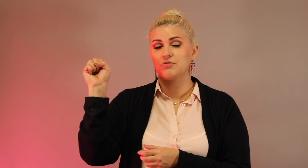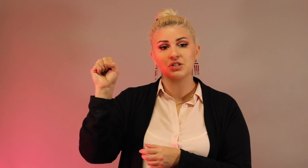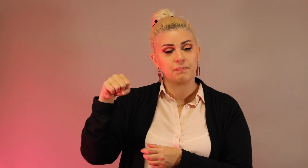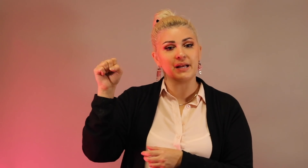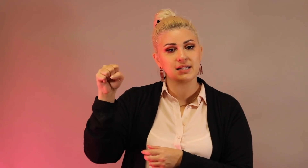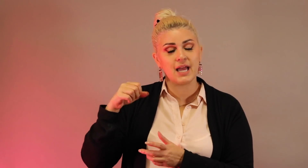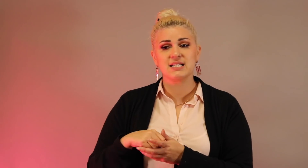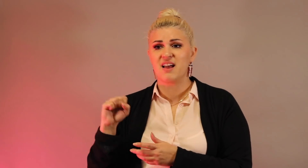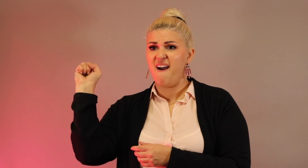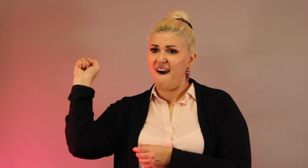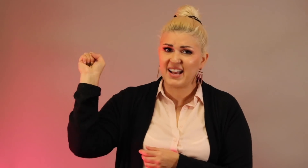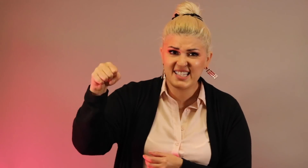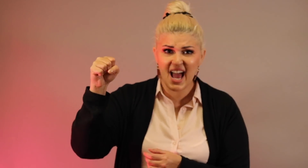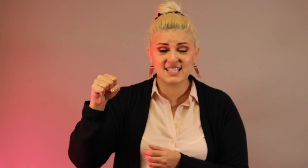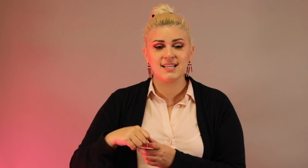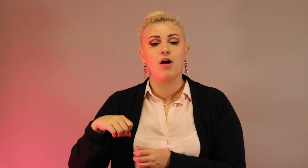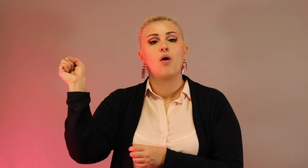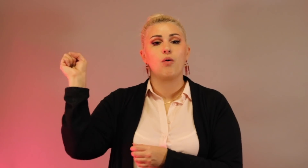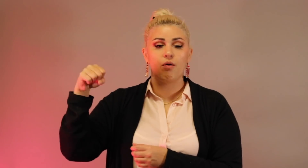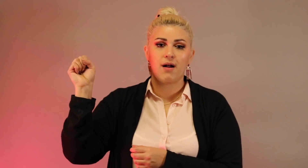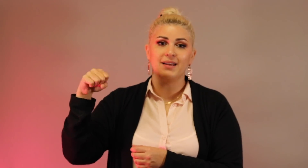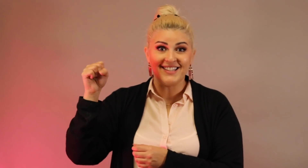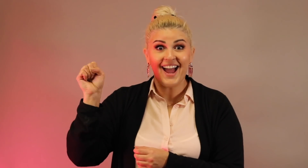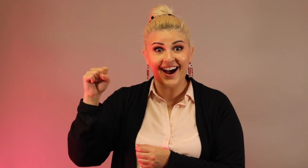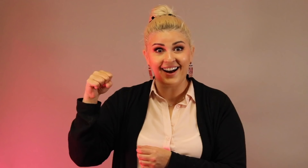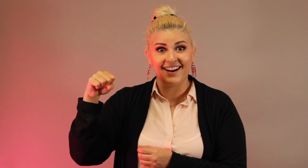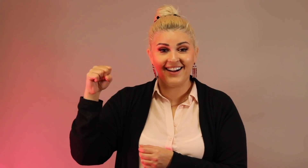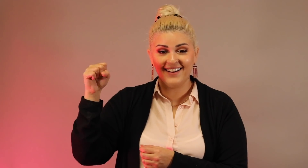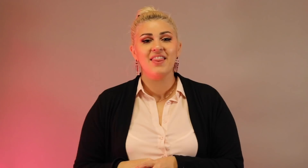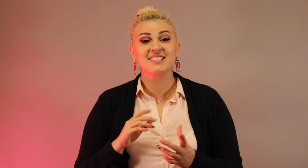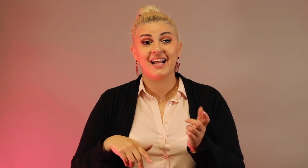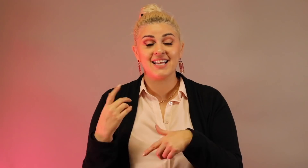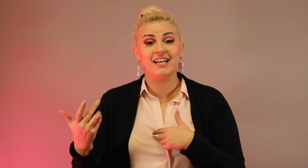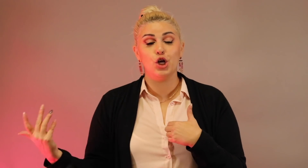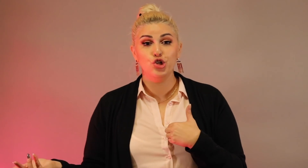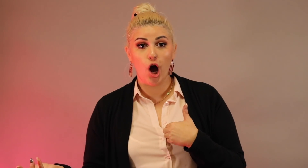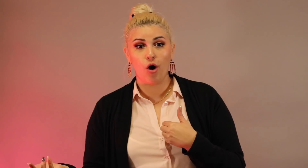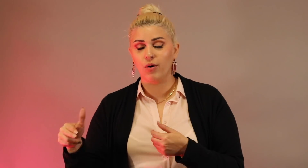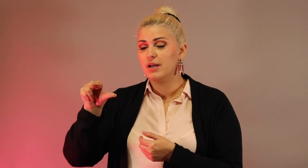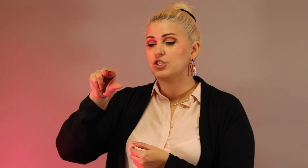So just a basic yes, a yes, or a yeah. The second sign, no.